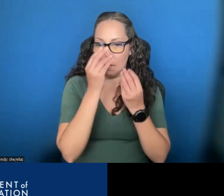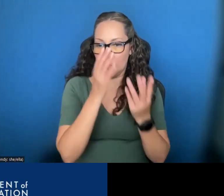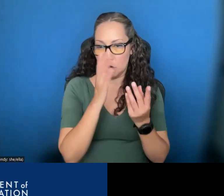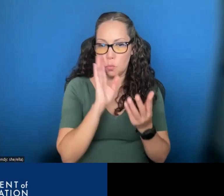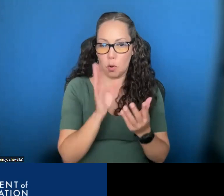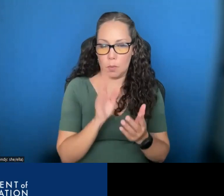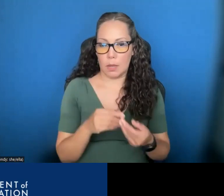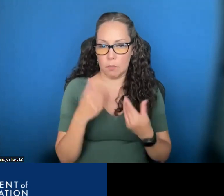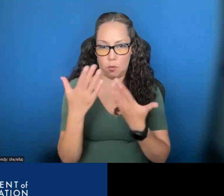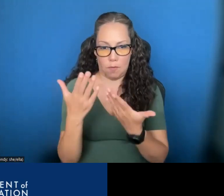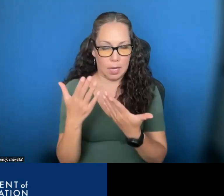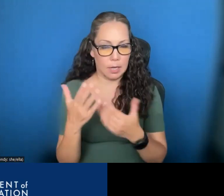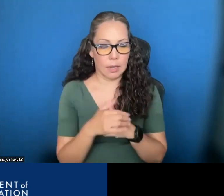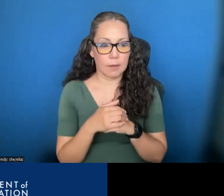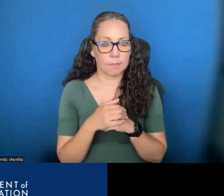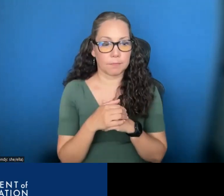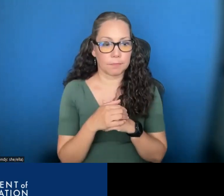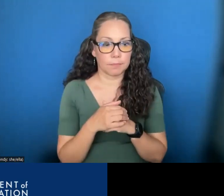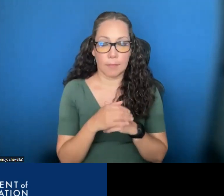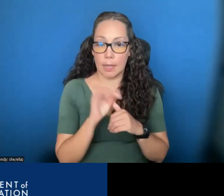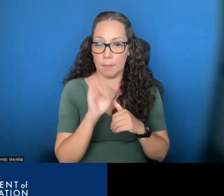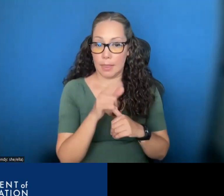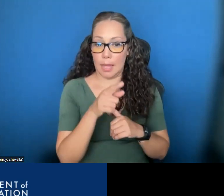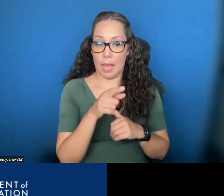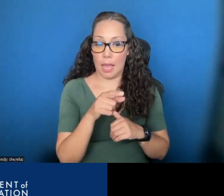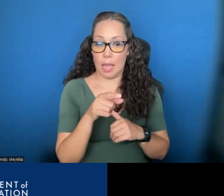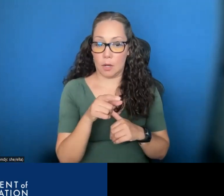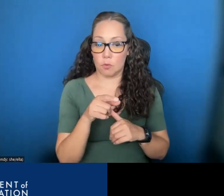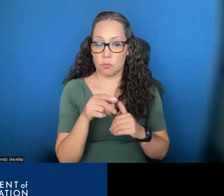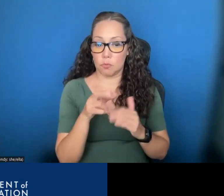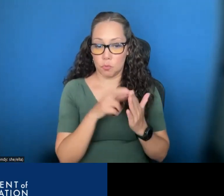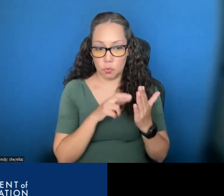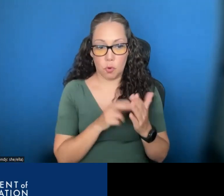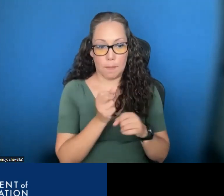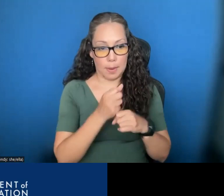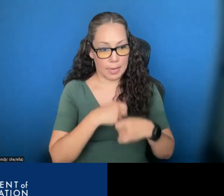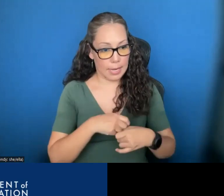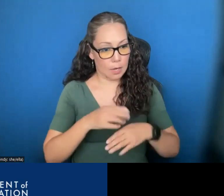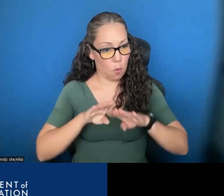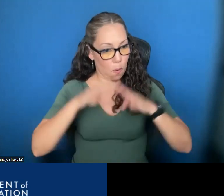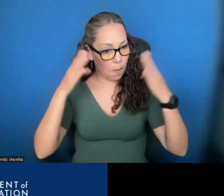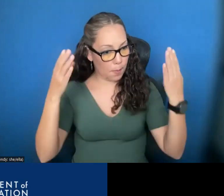um that um proposed ruem is currently open for um organizations and individ idual to provide